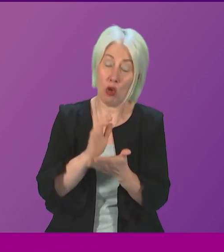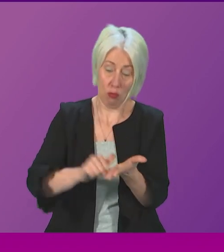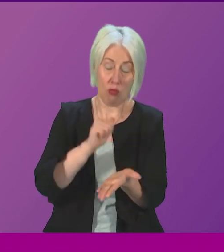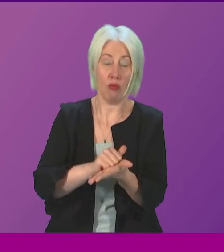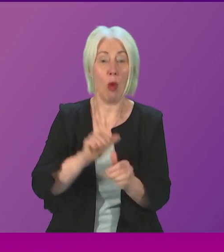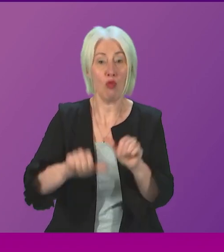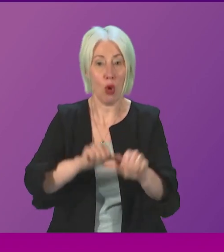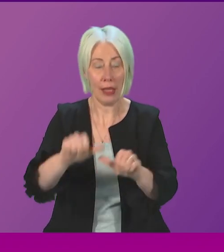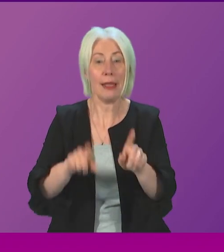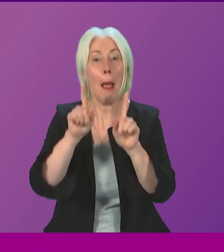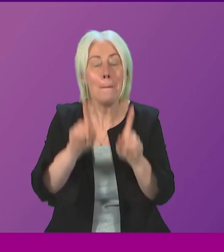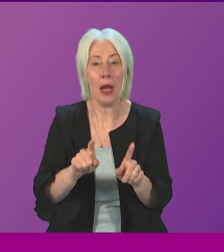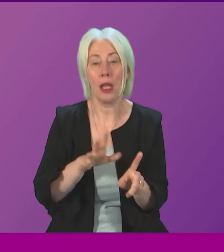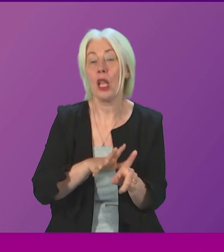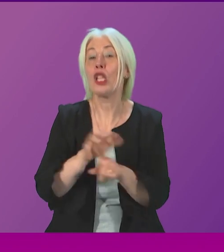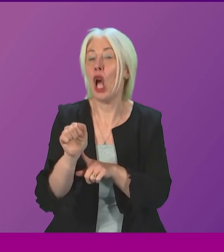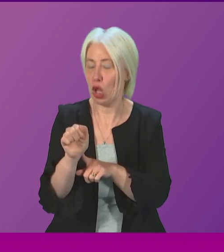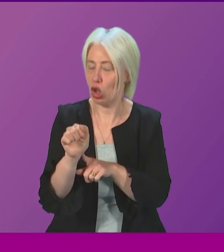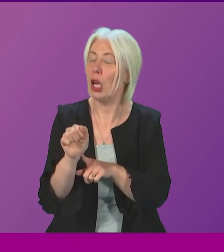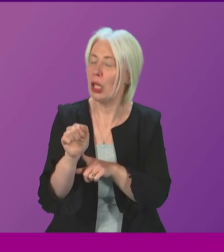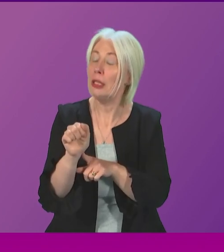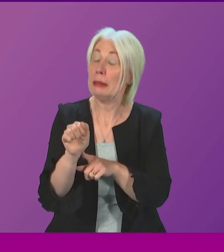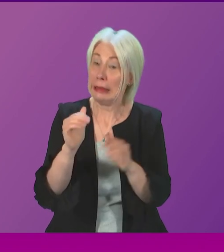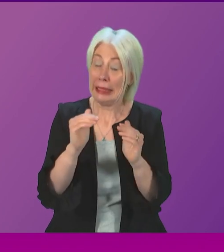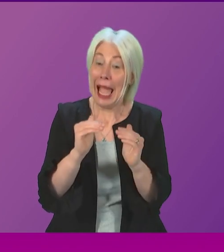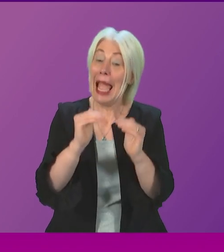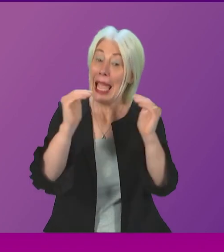However, culture is equally if not sometimes even more important.